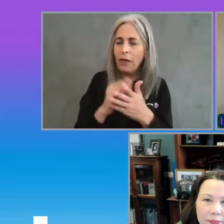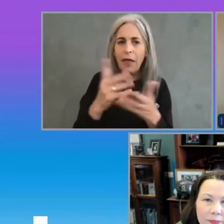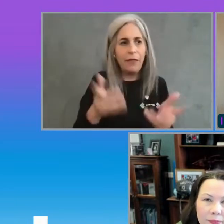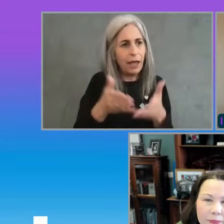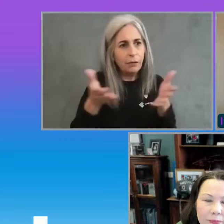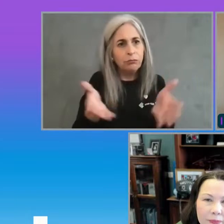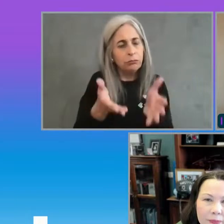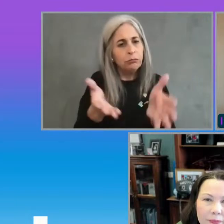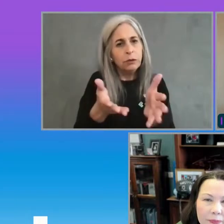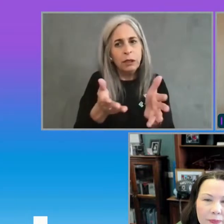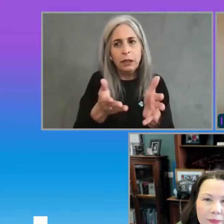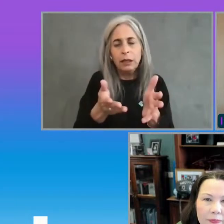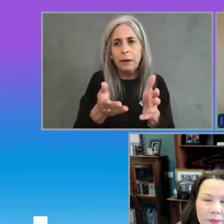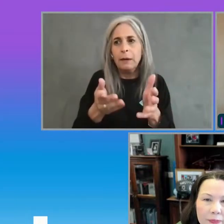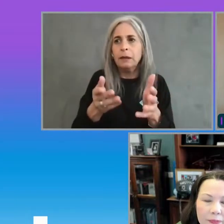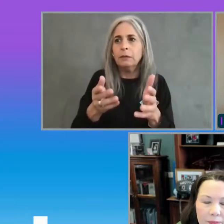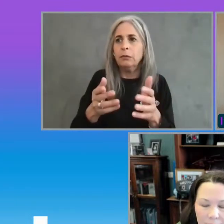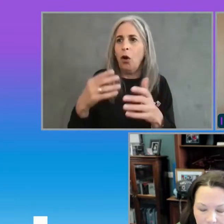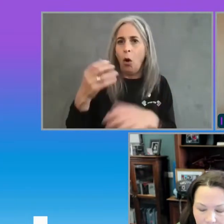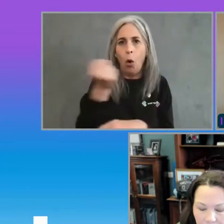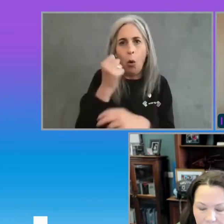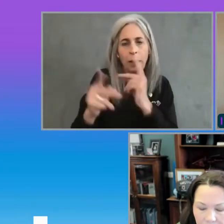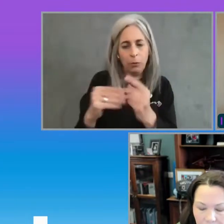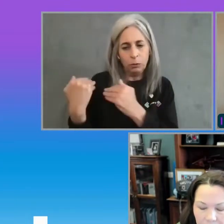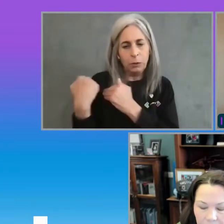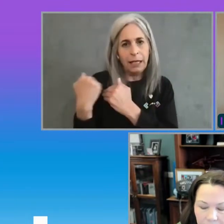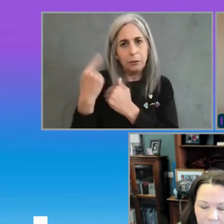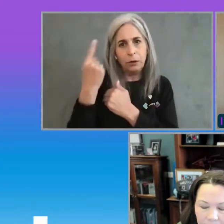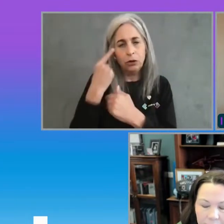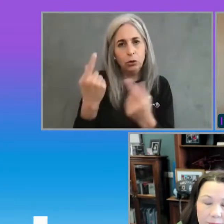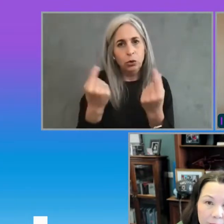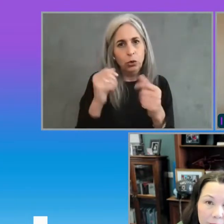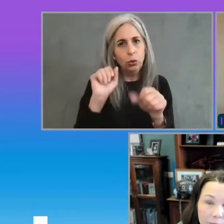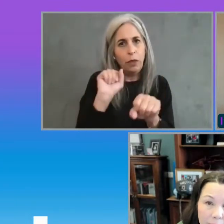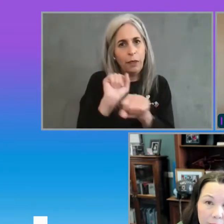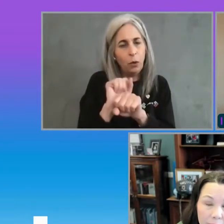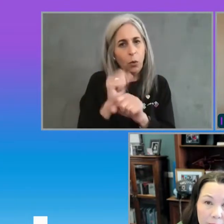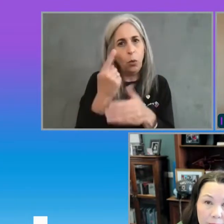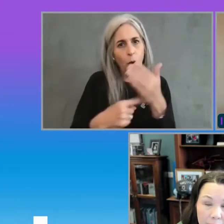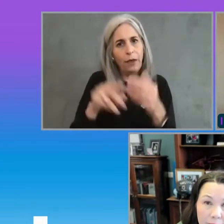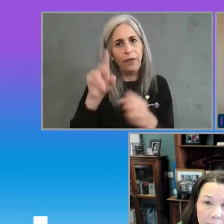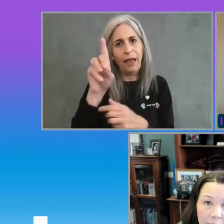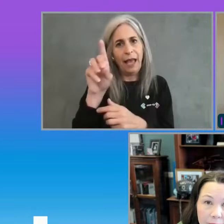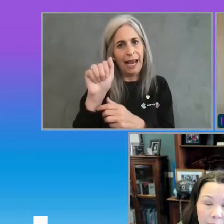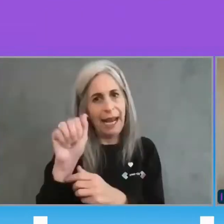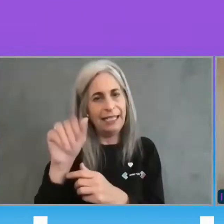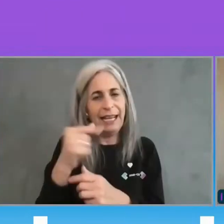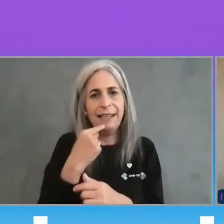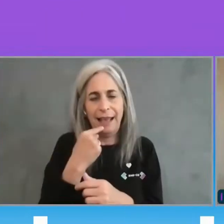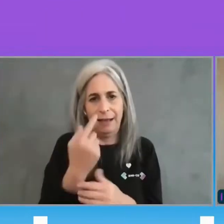they're not willing to enforce it. The law doesn't have any impact, which is what what is